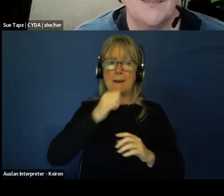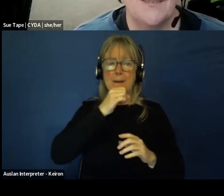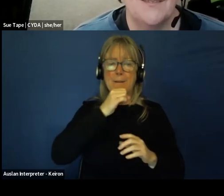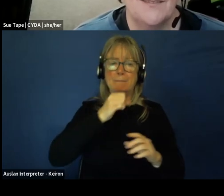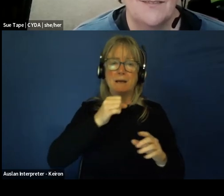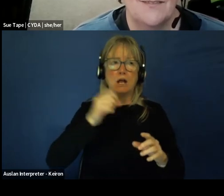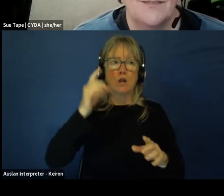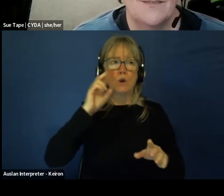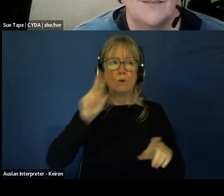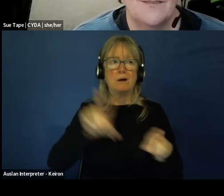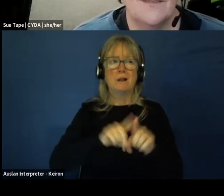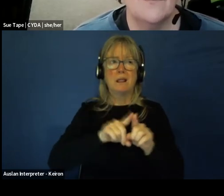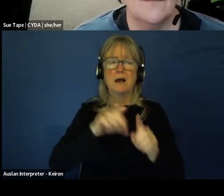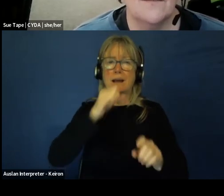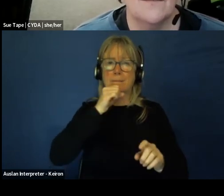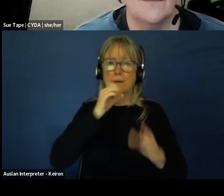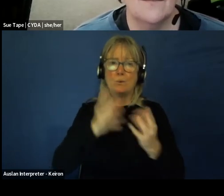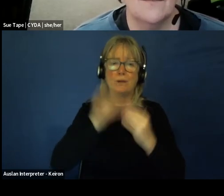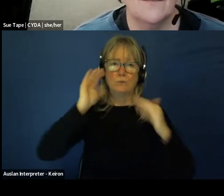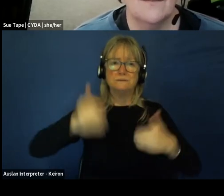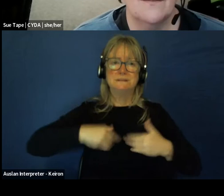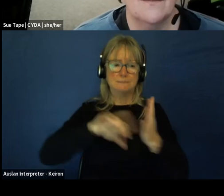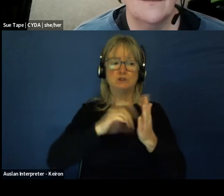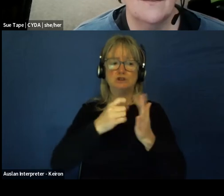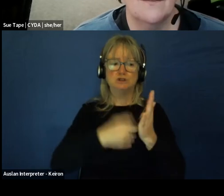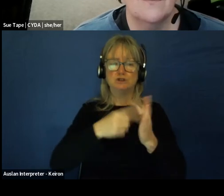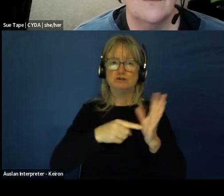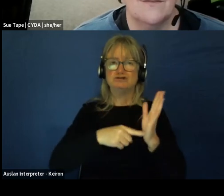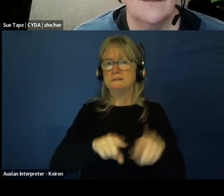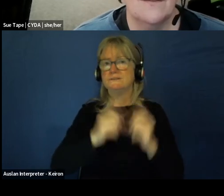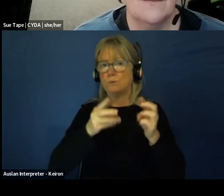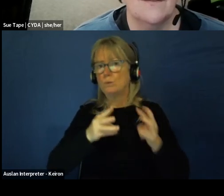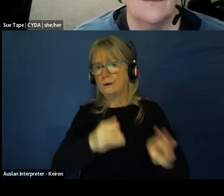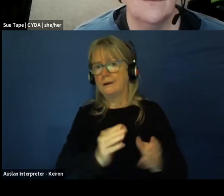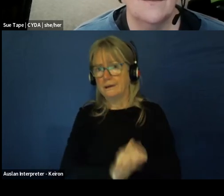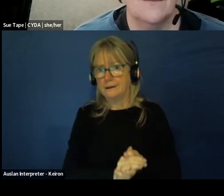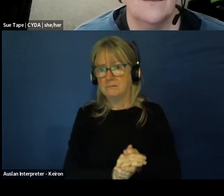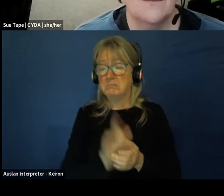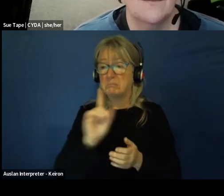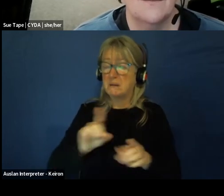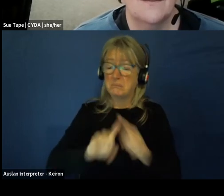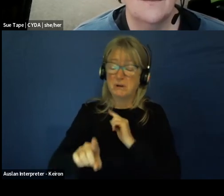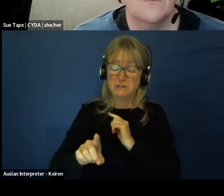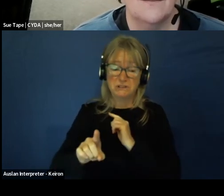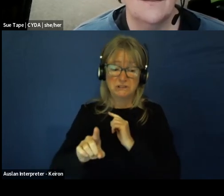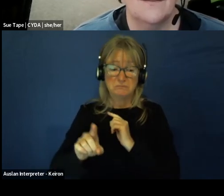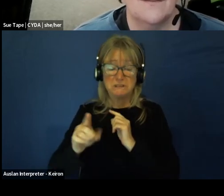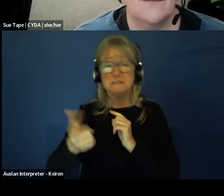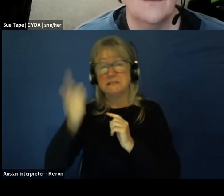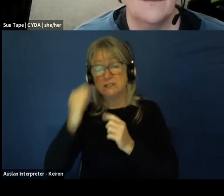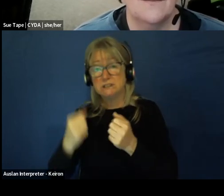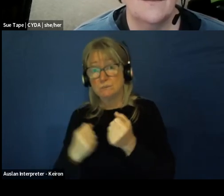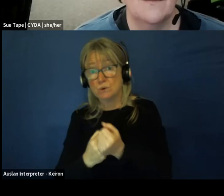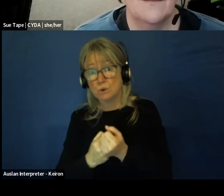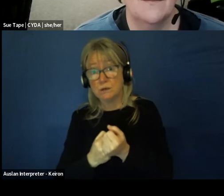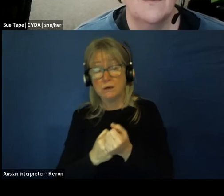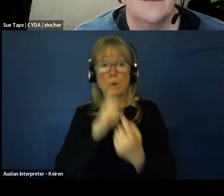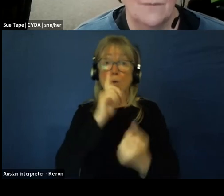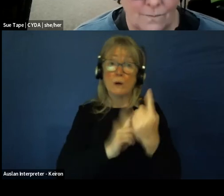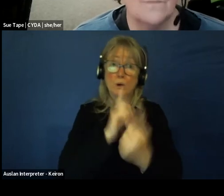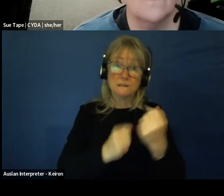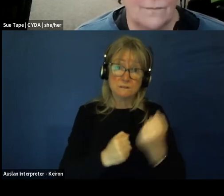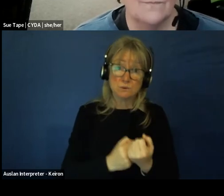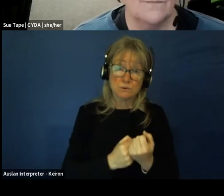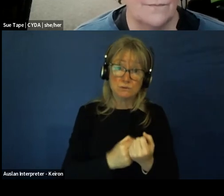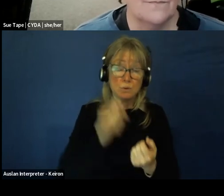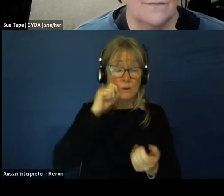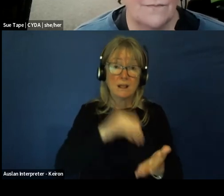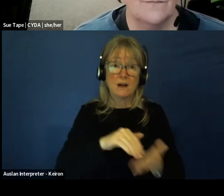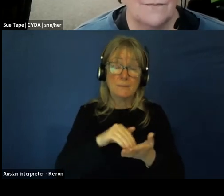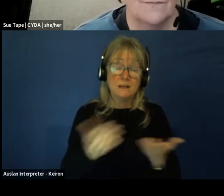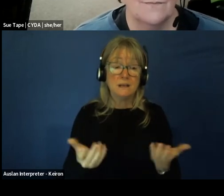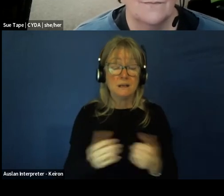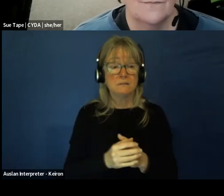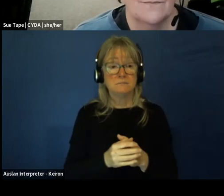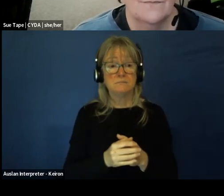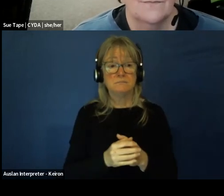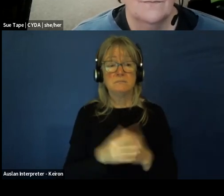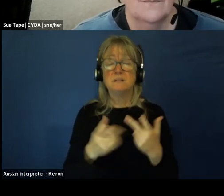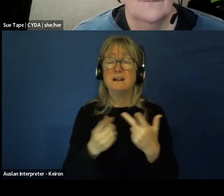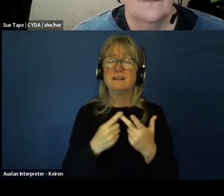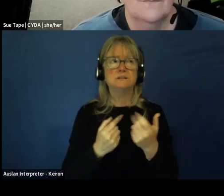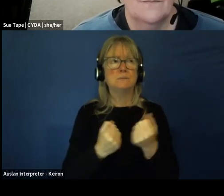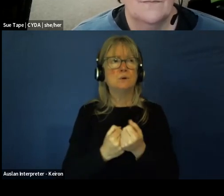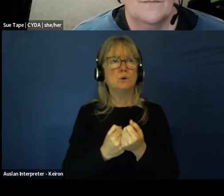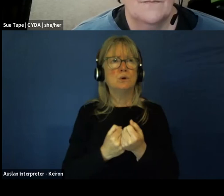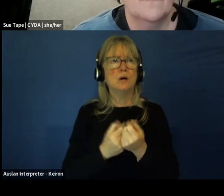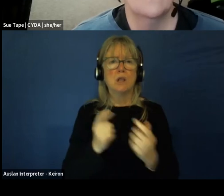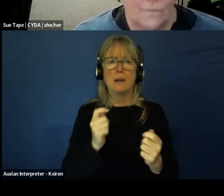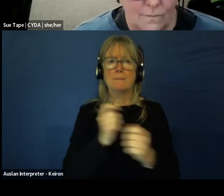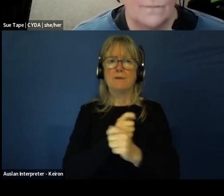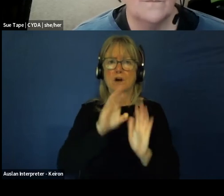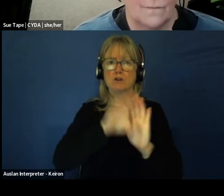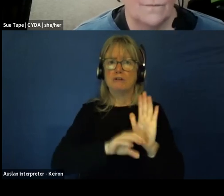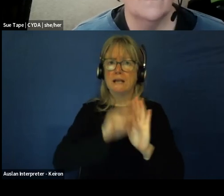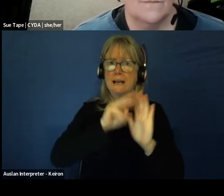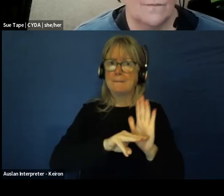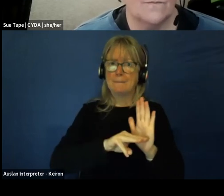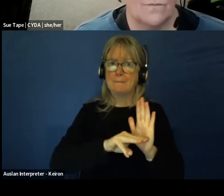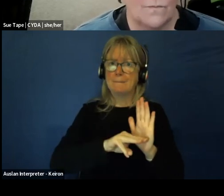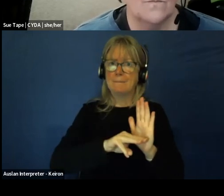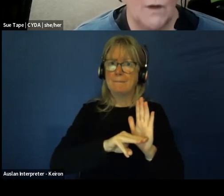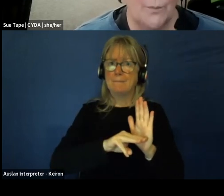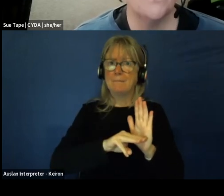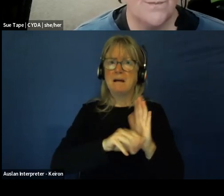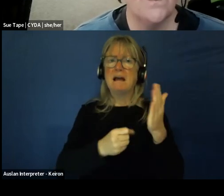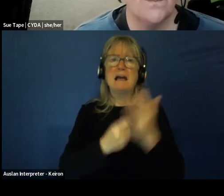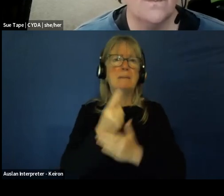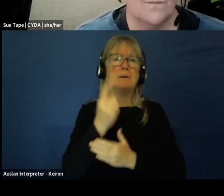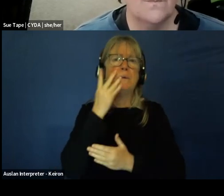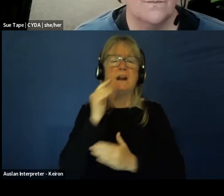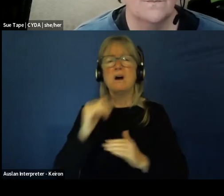And so yeah, the main thing I only really had was a TA, the odd one on one support, which would help in certain areas, I, yeah, a lot of my other supports, such as the modified curriculum and all that kind of stuff didn't come in until that high school.